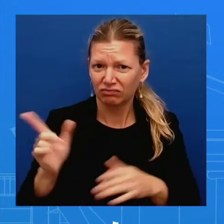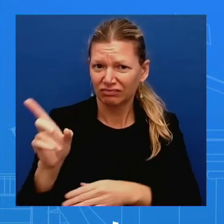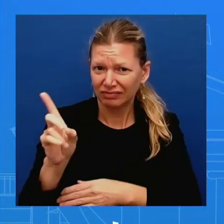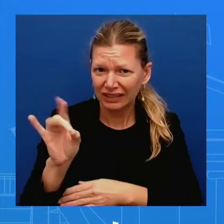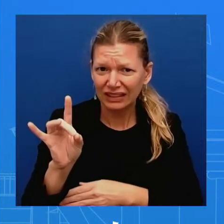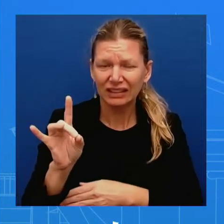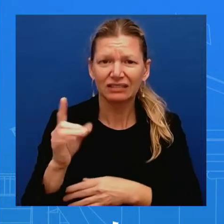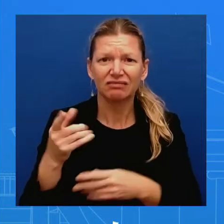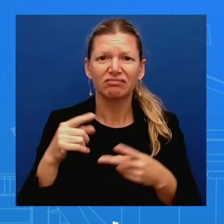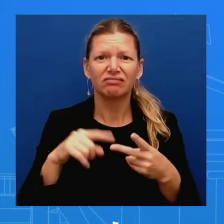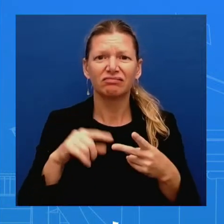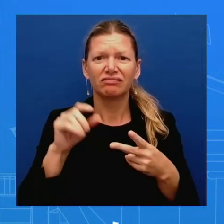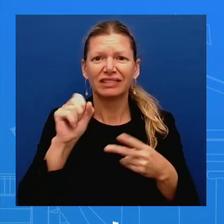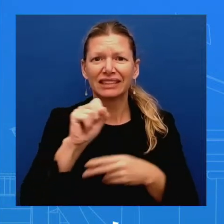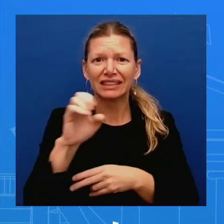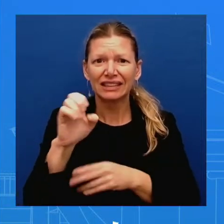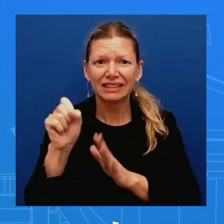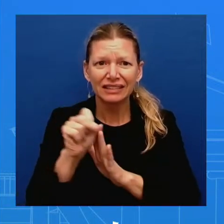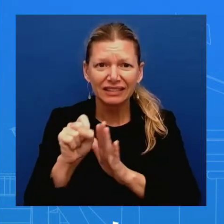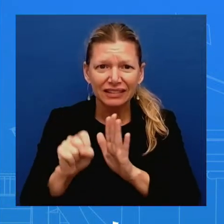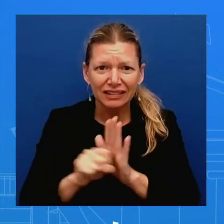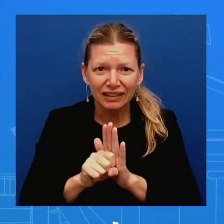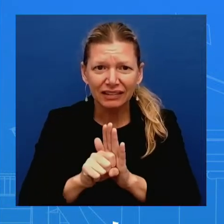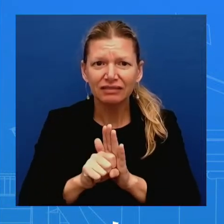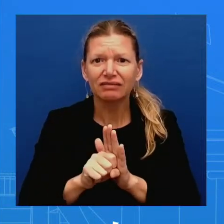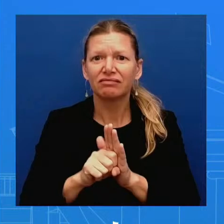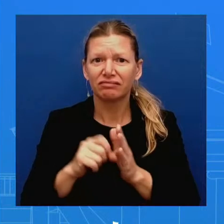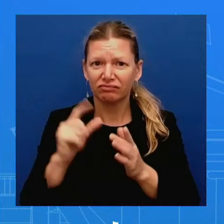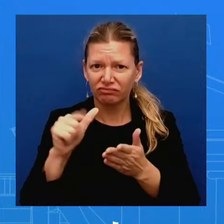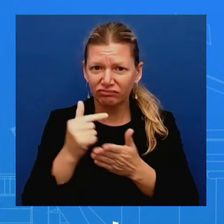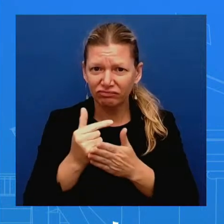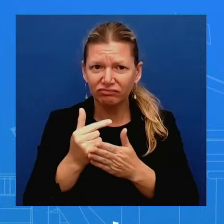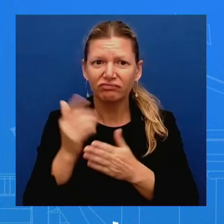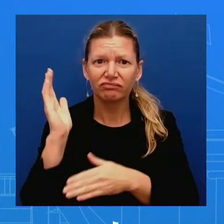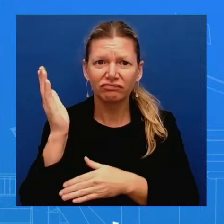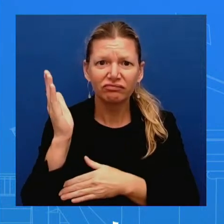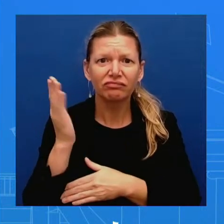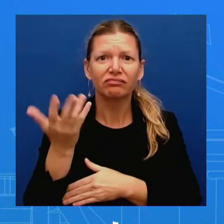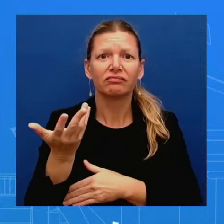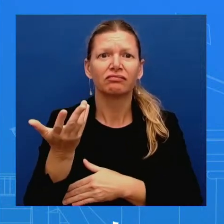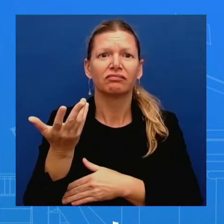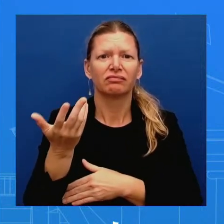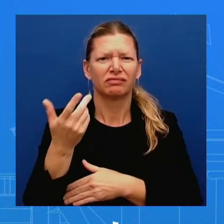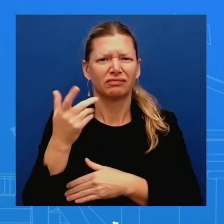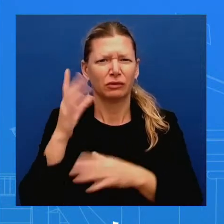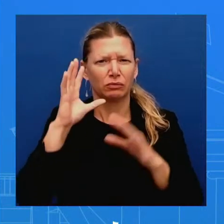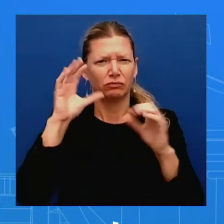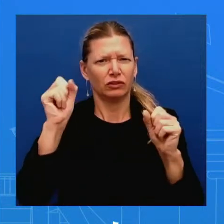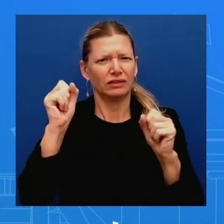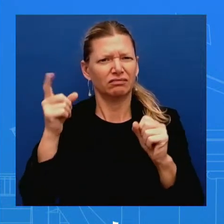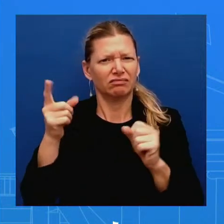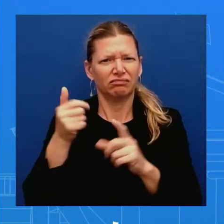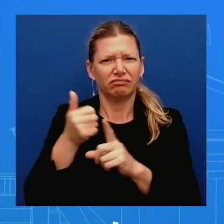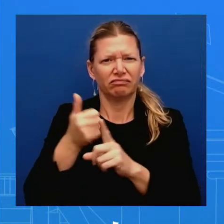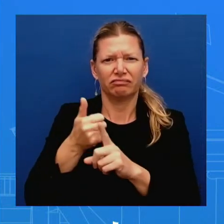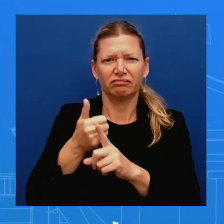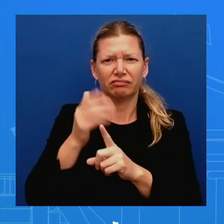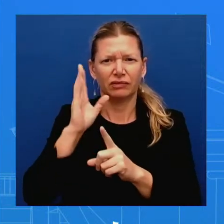that he got his political start decades ago -- spoke to Dr. Allen today. And, obviously, it's special to him.